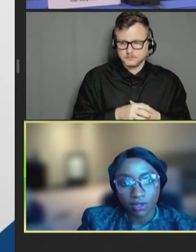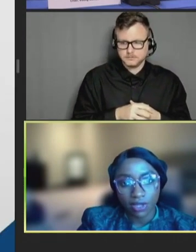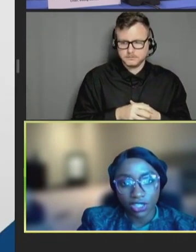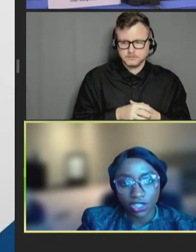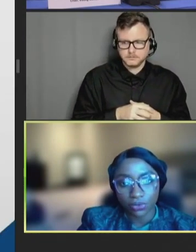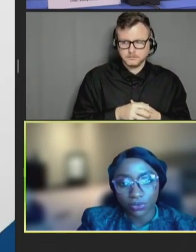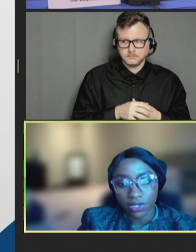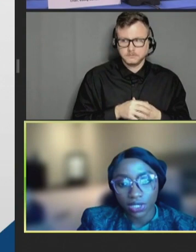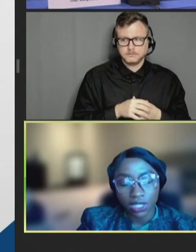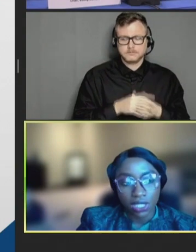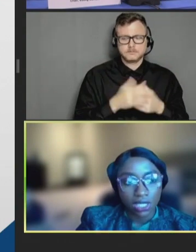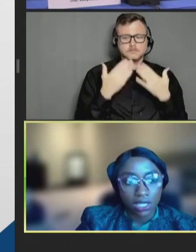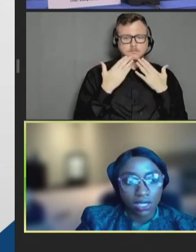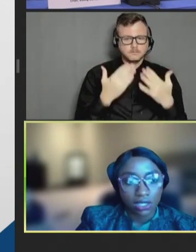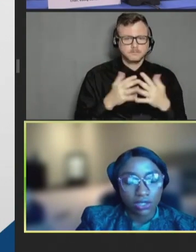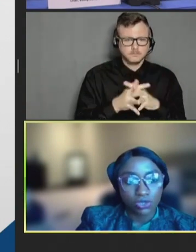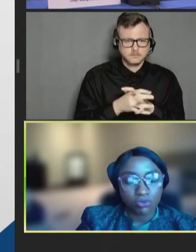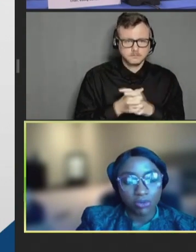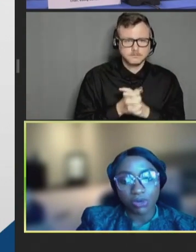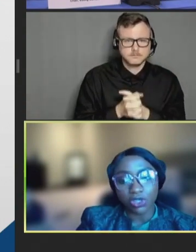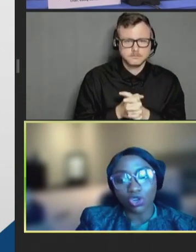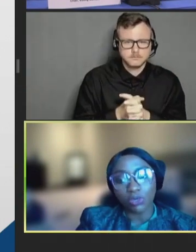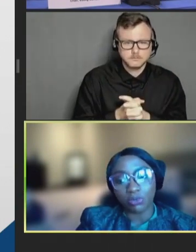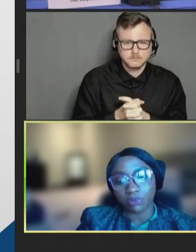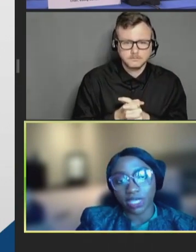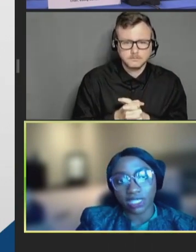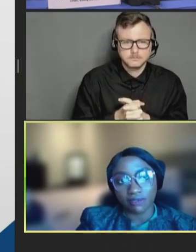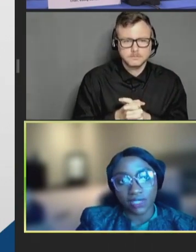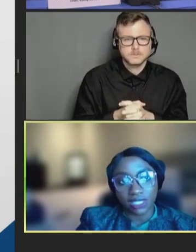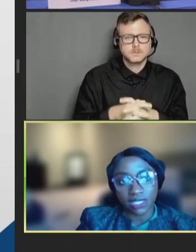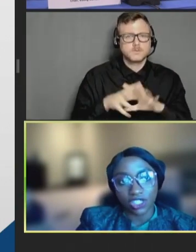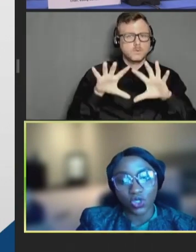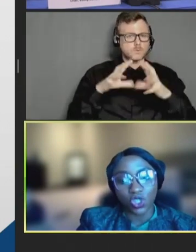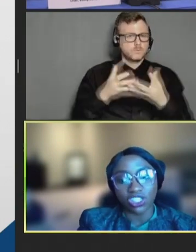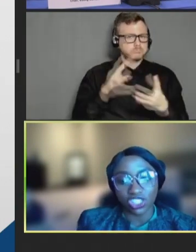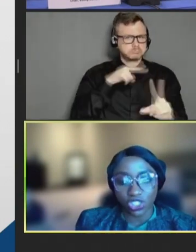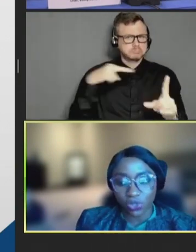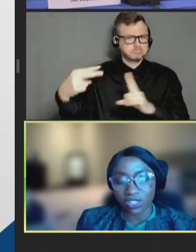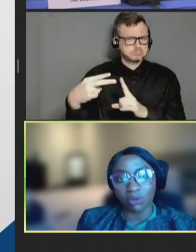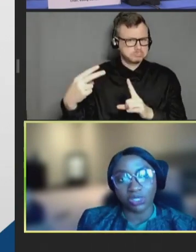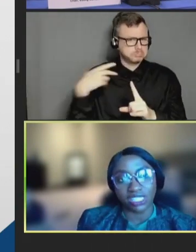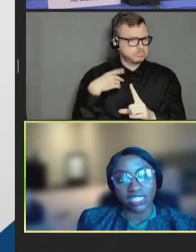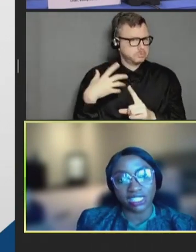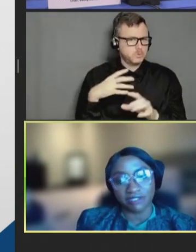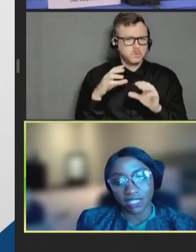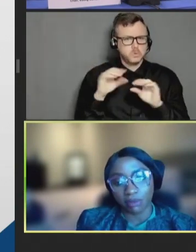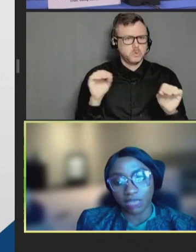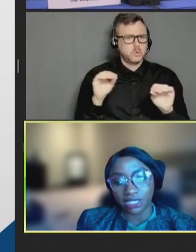Thank you. So, from a global perspective, it's no longer news, the unprecedented effects the